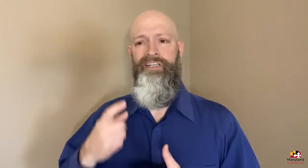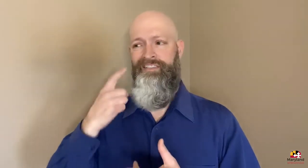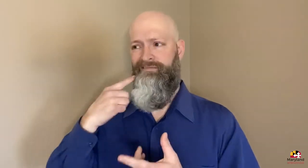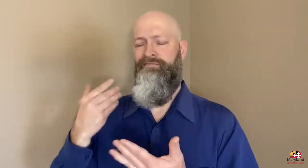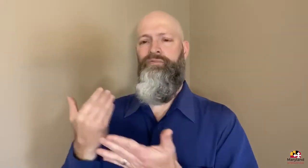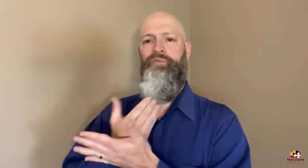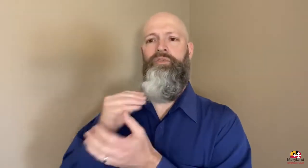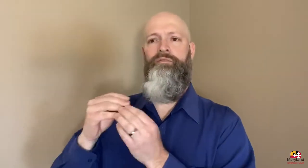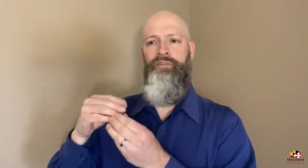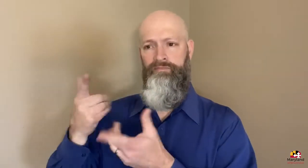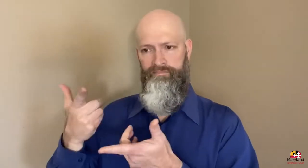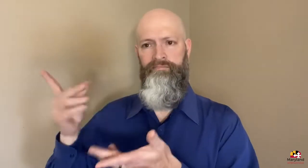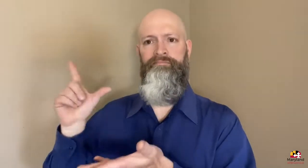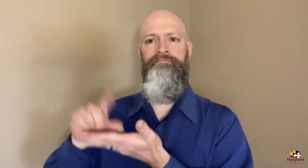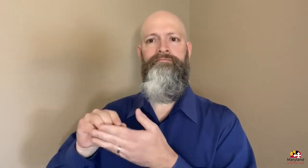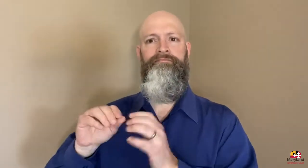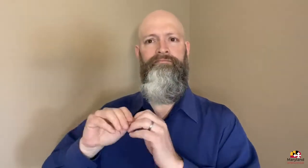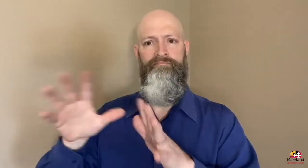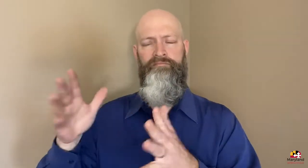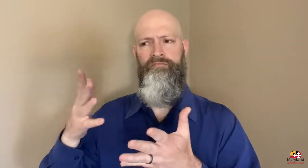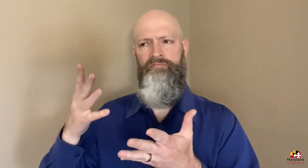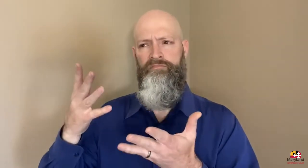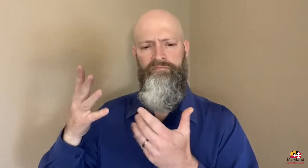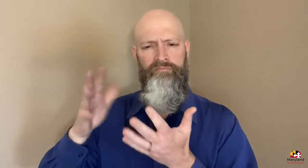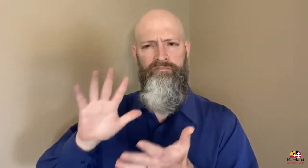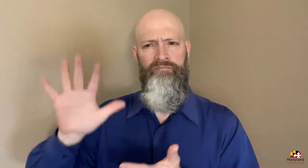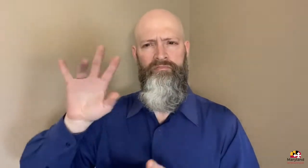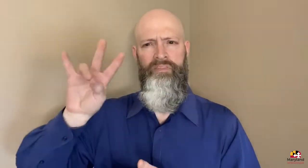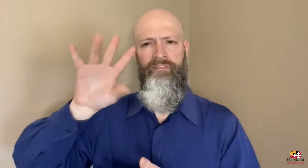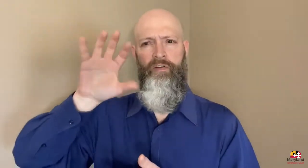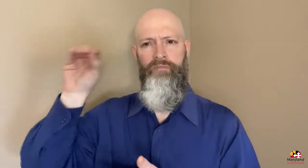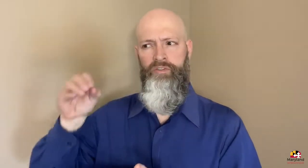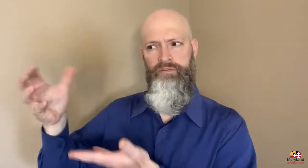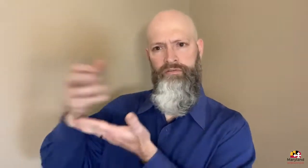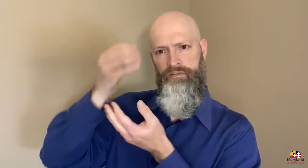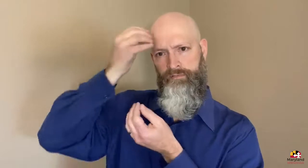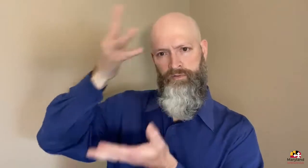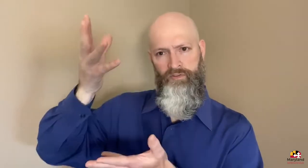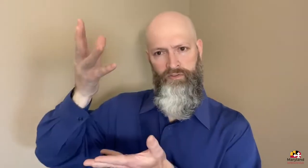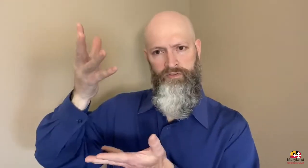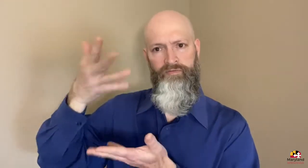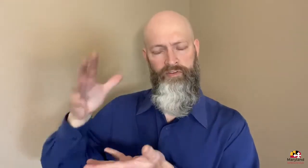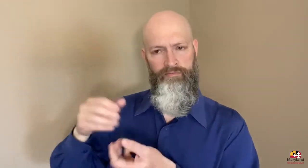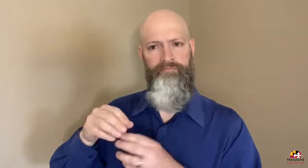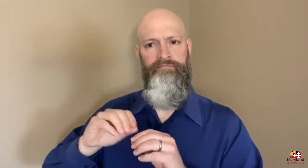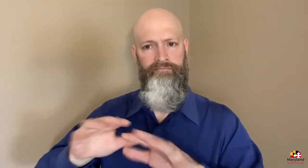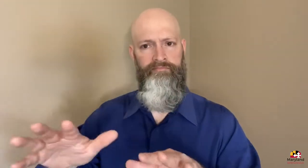There is only about 75% data collected as of now.